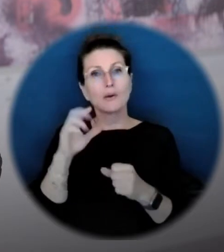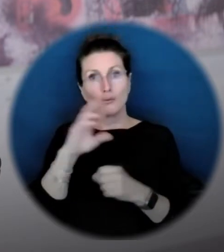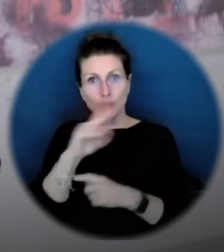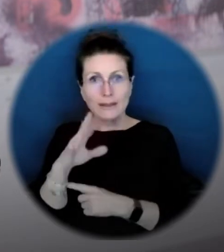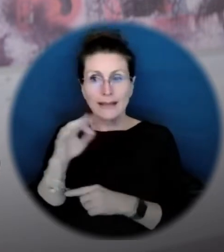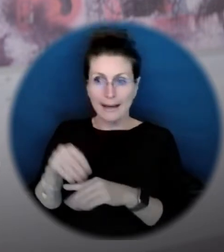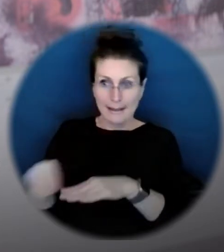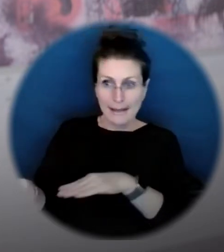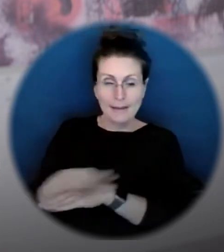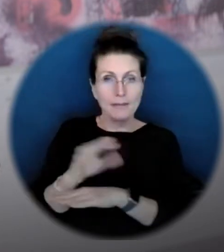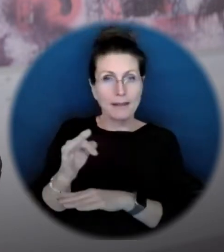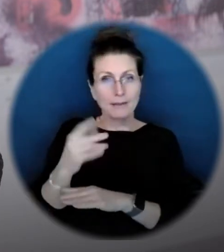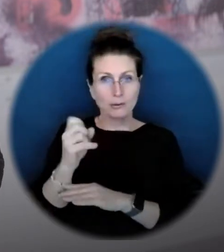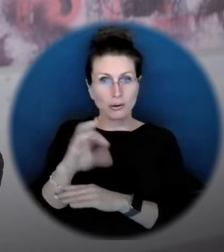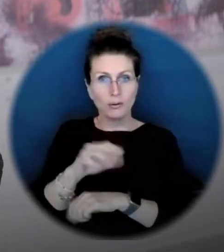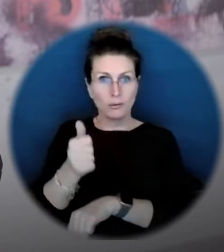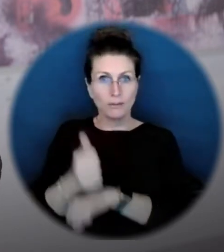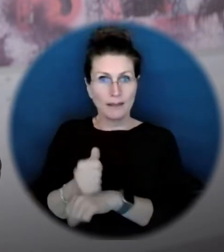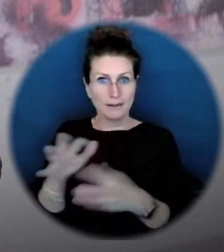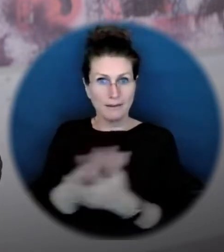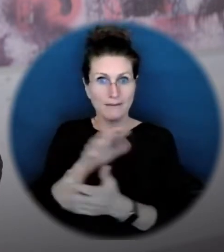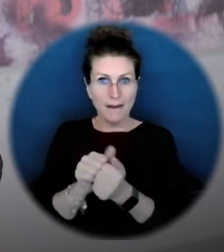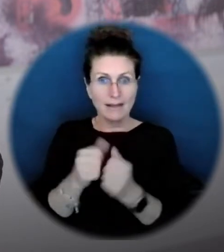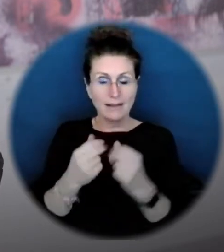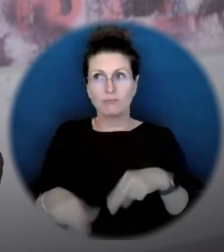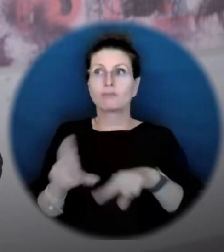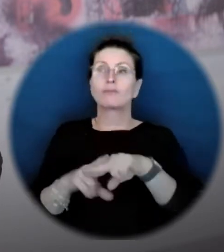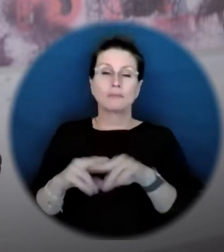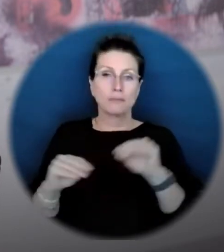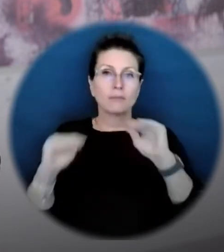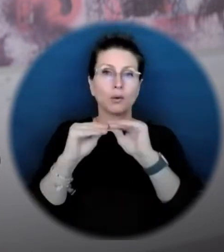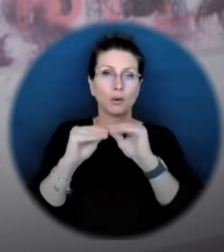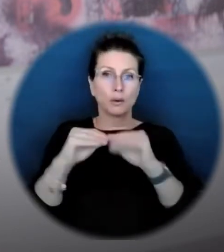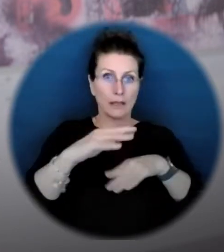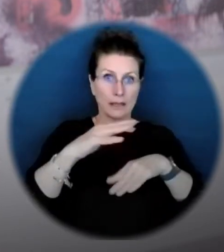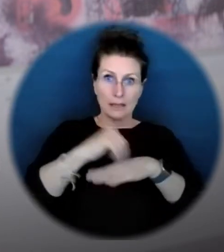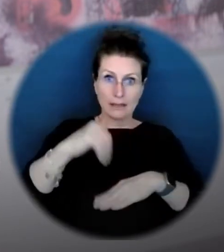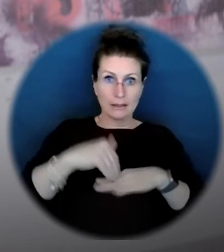and the impact of gender-based violence. Indigenous women, for example,